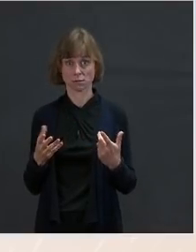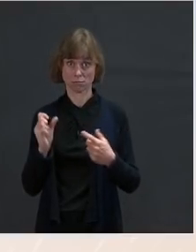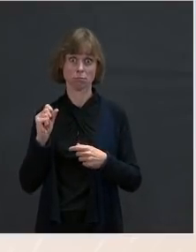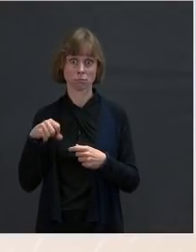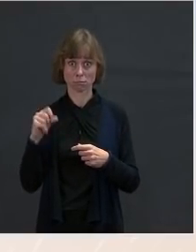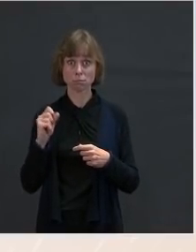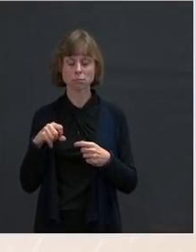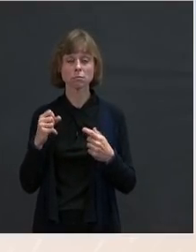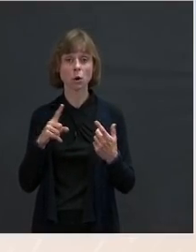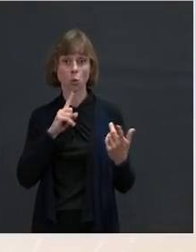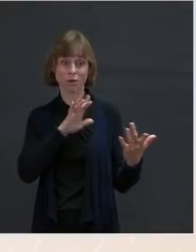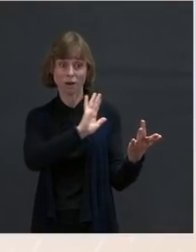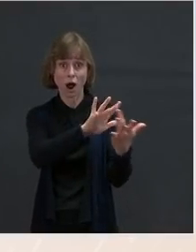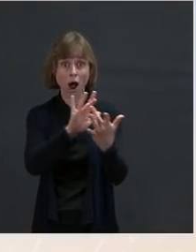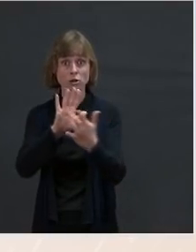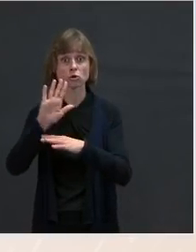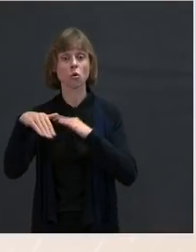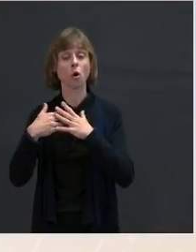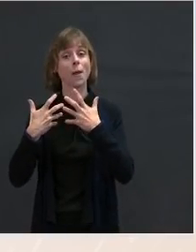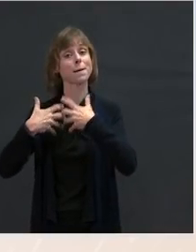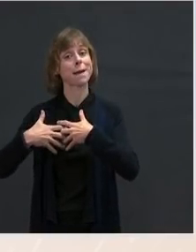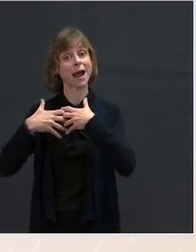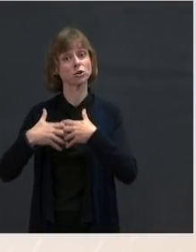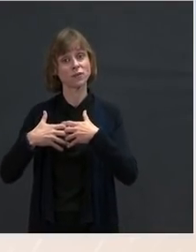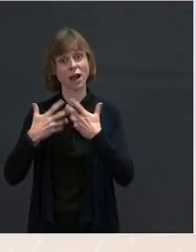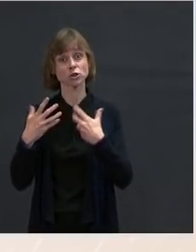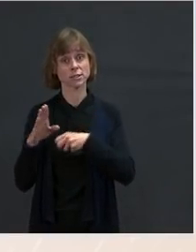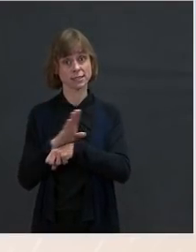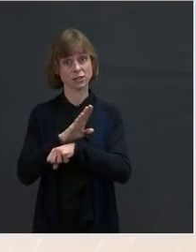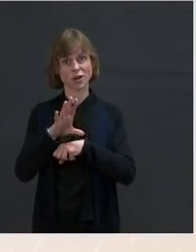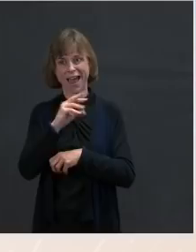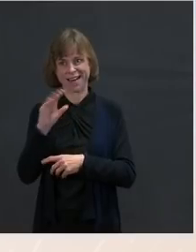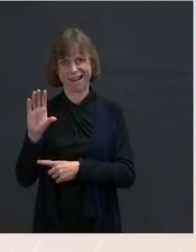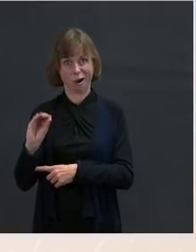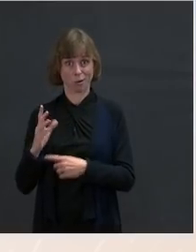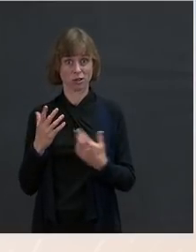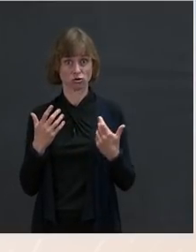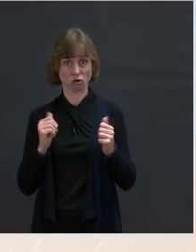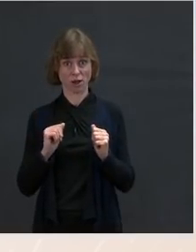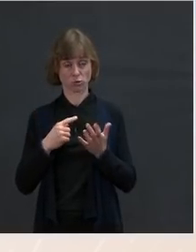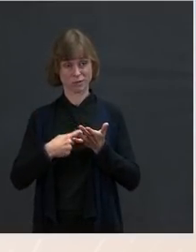to the manufacturing sector, and companies as well, to discuss the impact of the shortage.